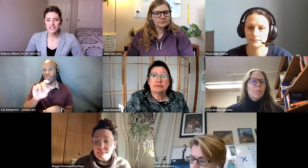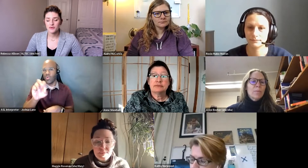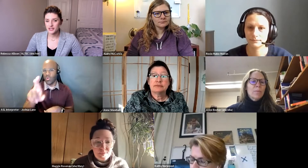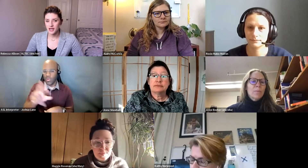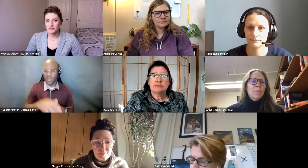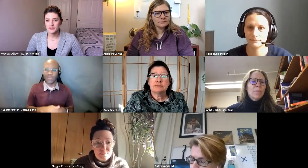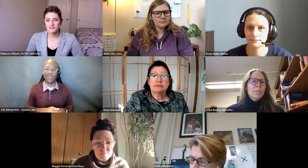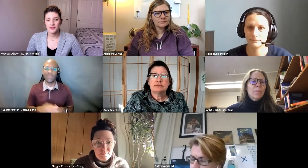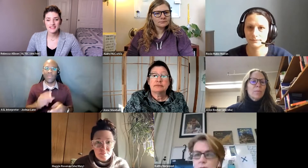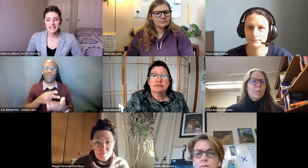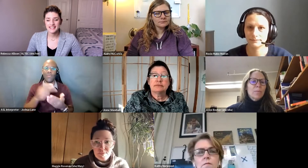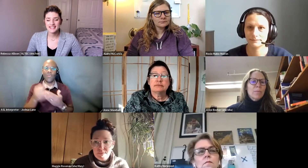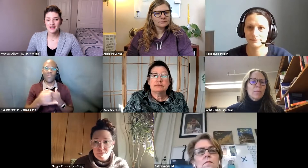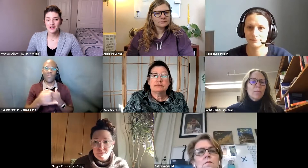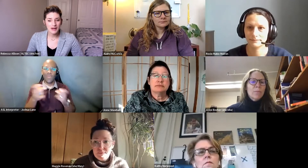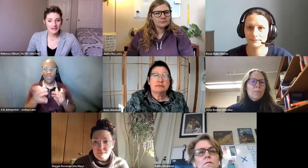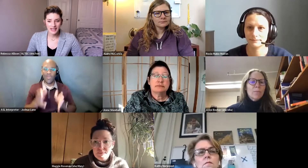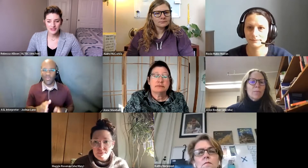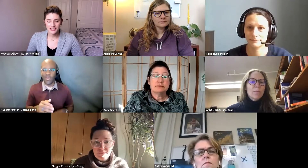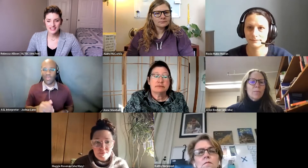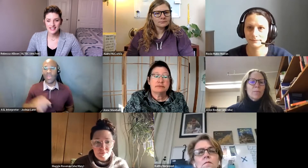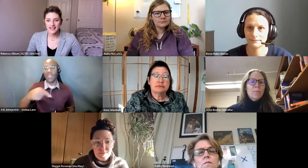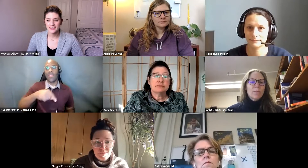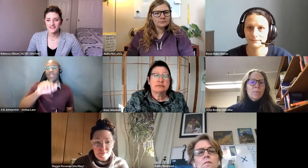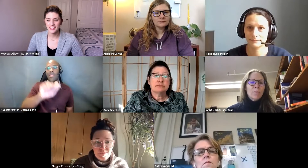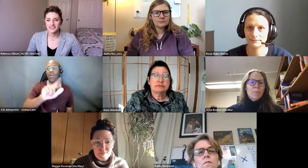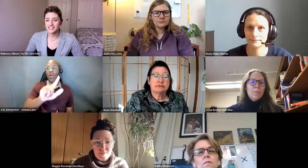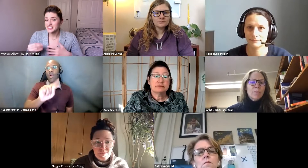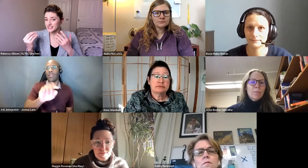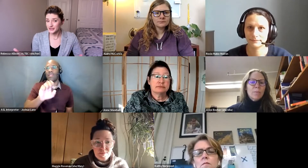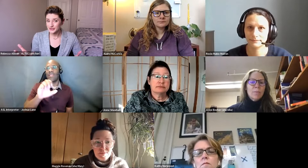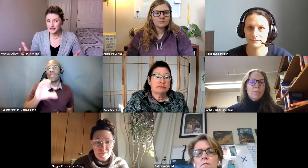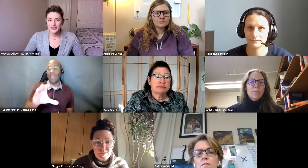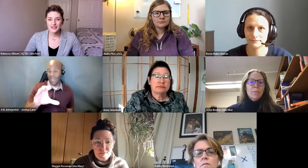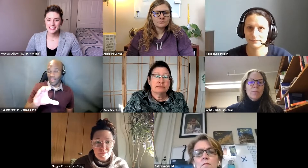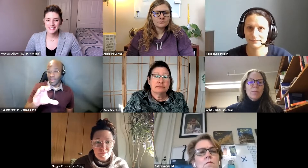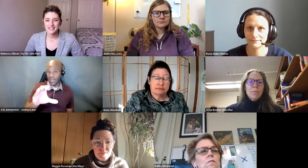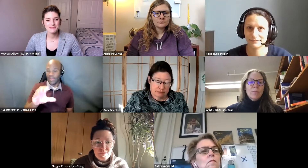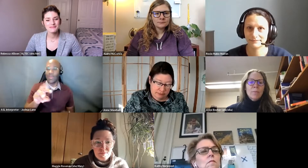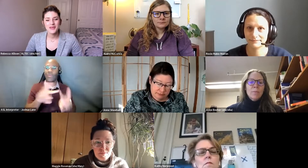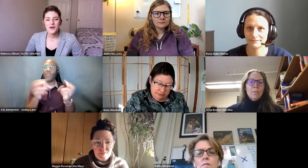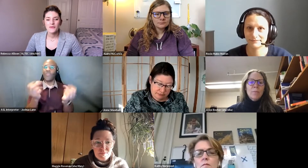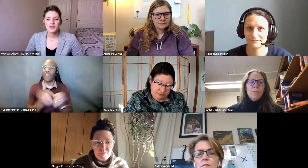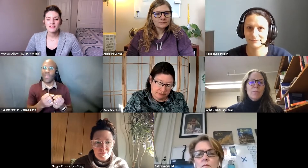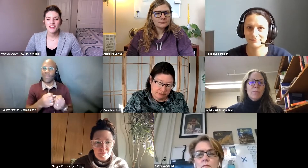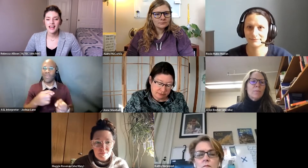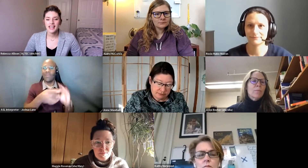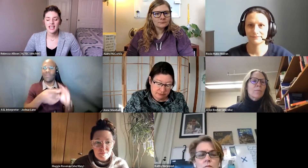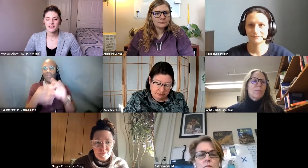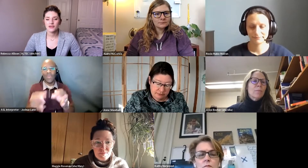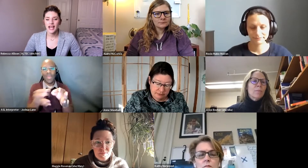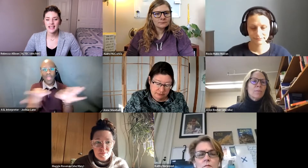workshop. ALTEC is all about languages and the faculty, you, who teach them. We provide a variety